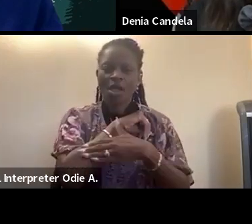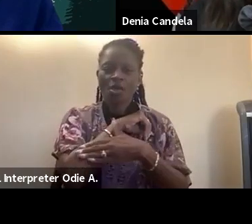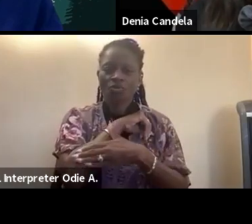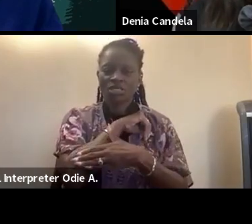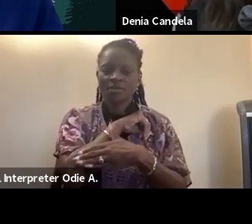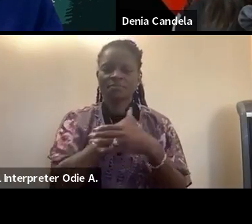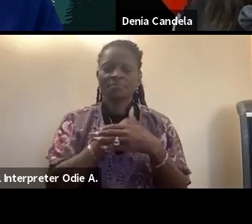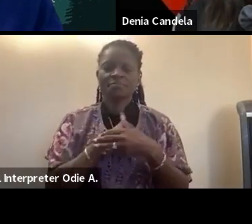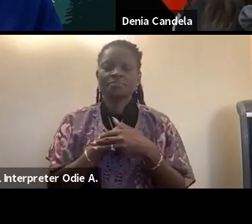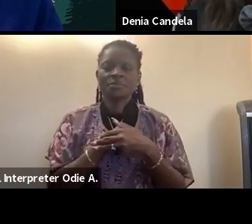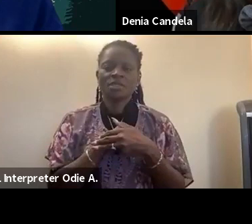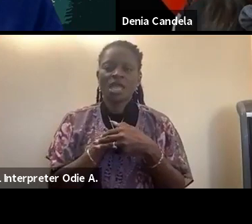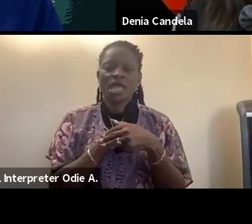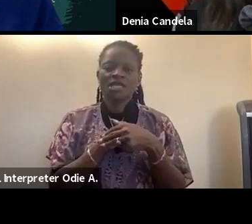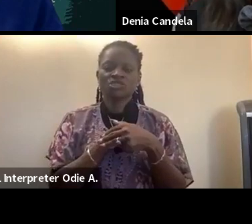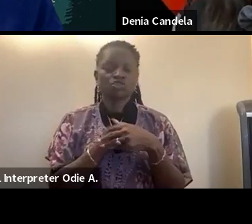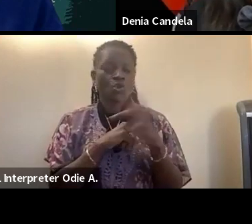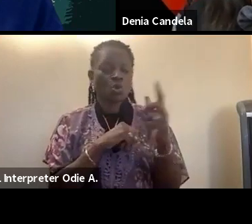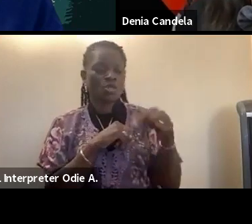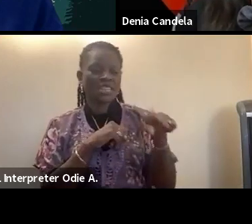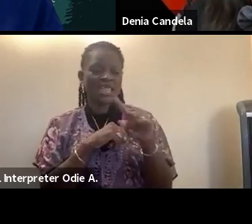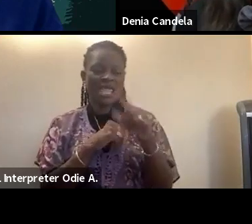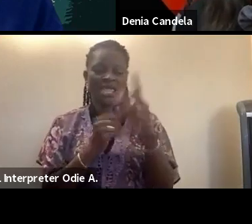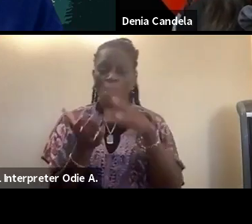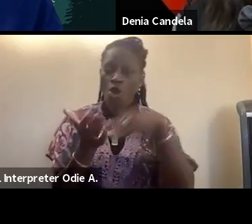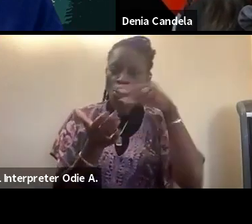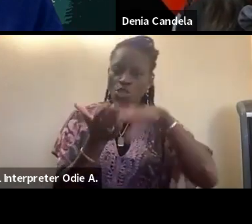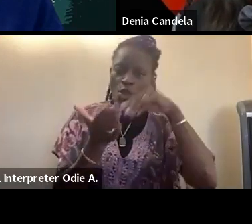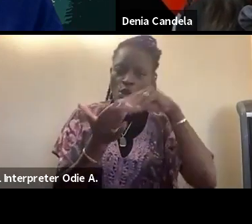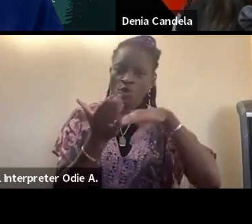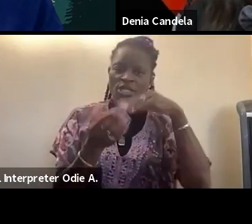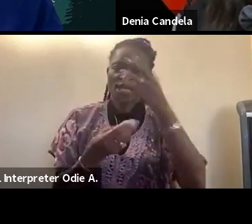And so they are being equipped with knowledge and information to be